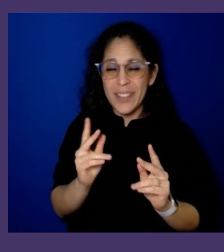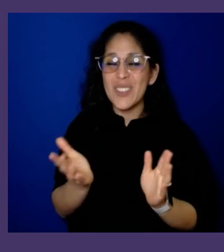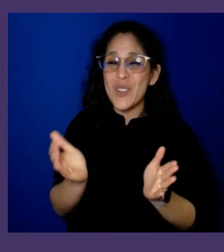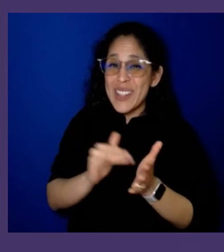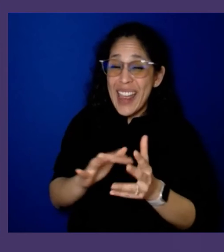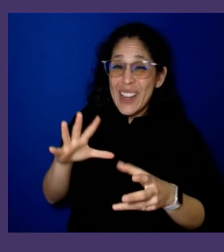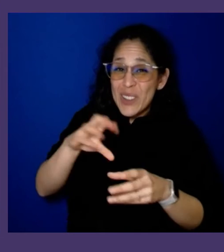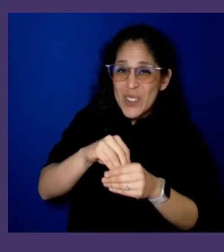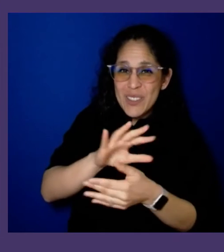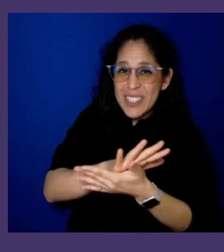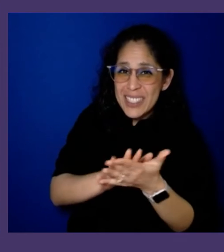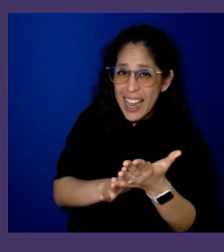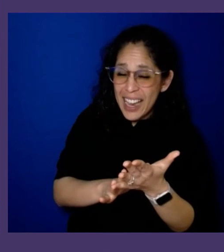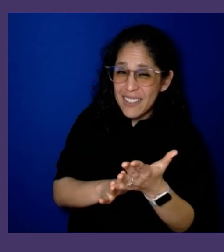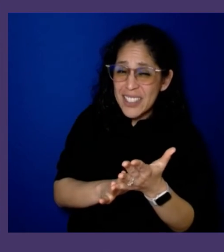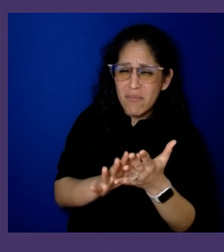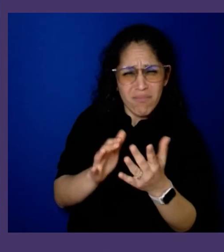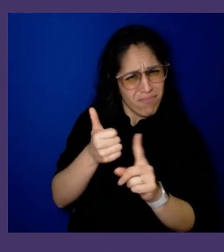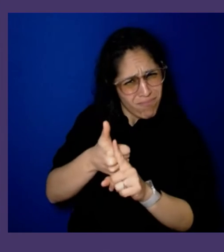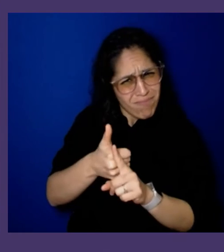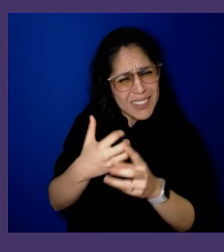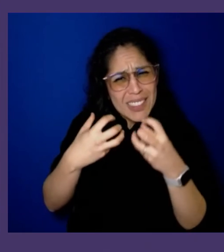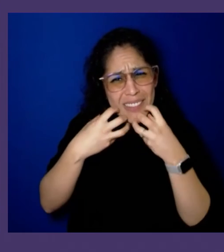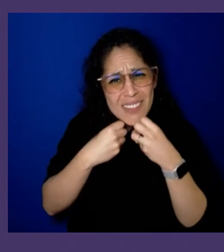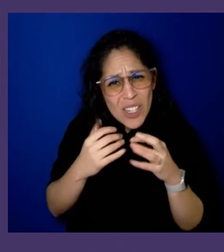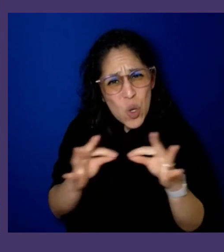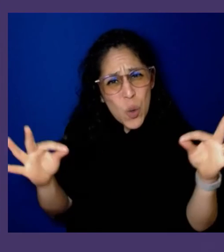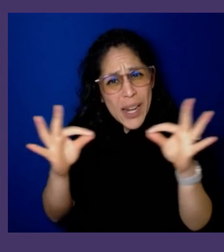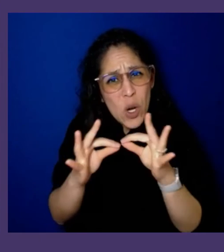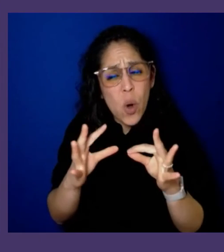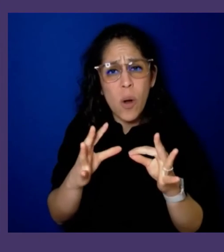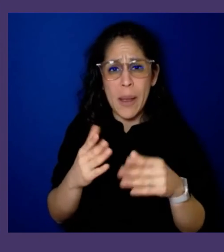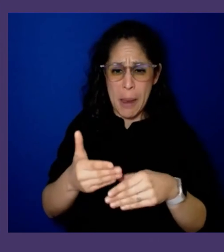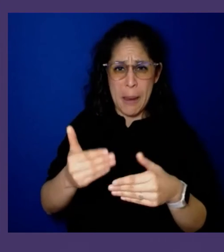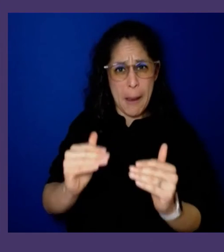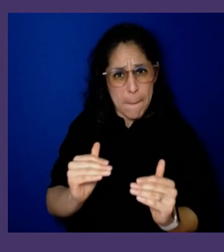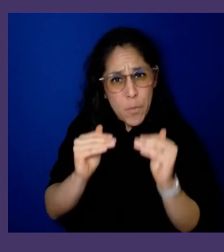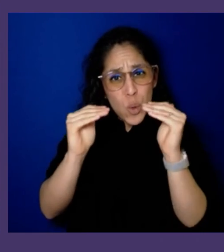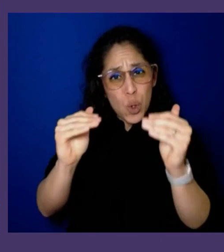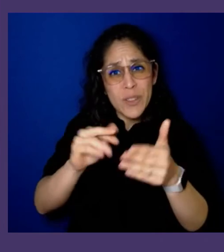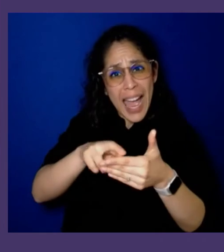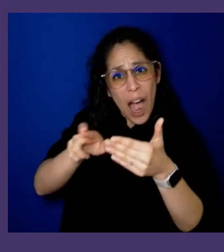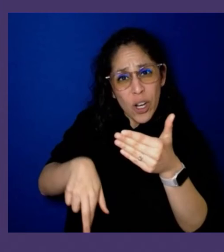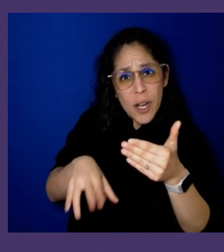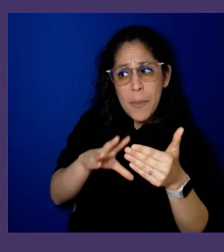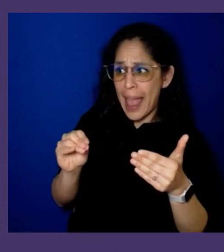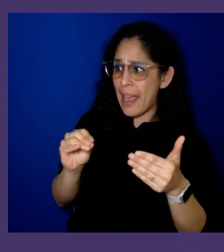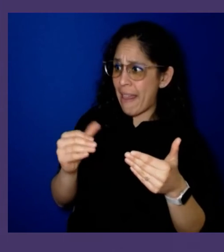it is critical-- and it improves outcomes and builds long-term value. As we think again,